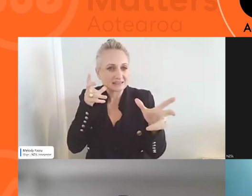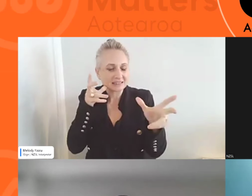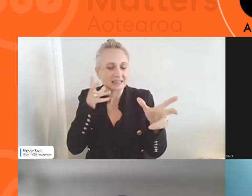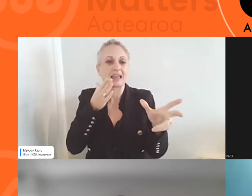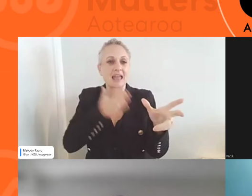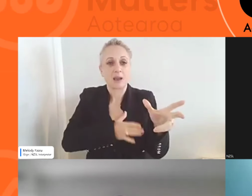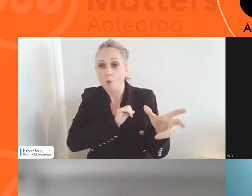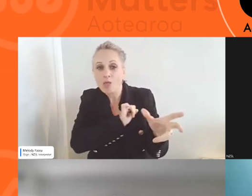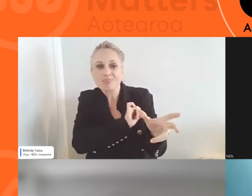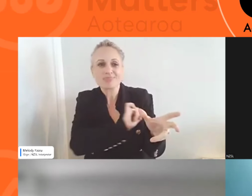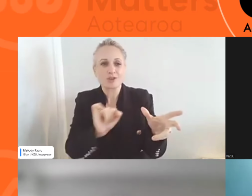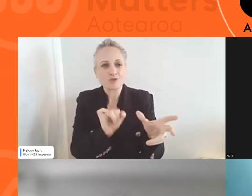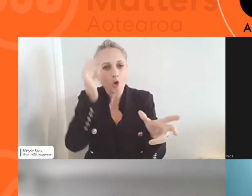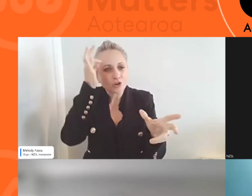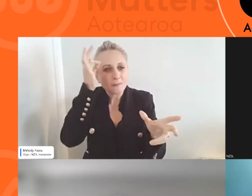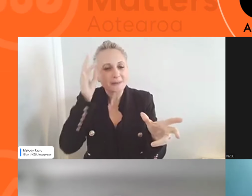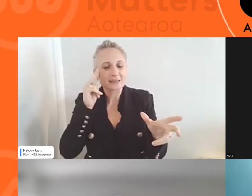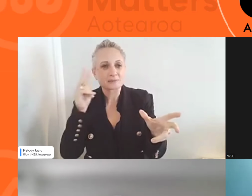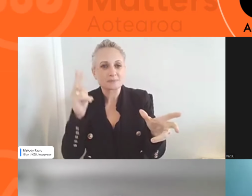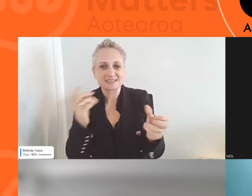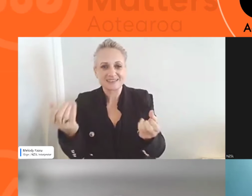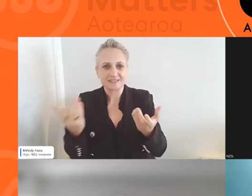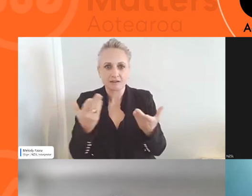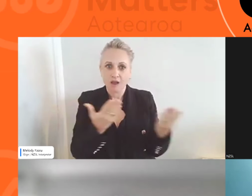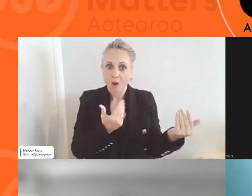should we start -- welcome Thanh, you've got your camera, I think,